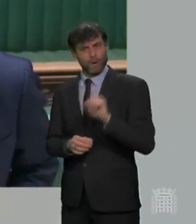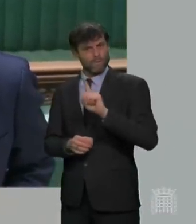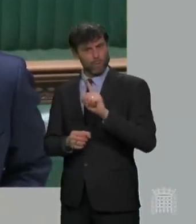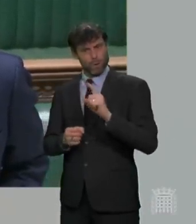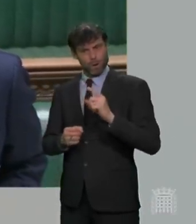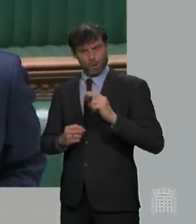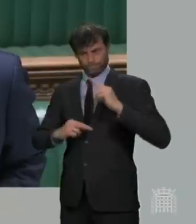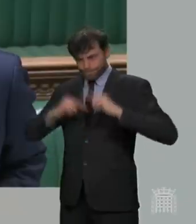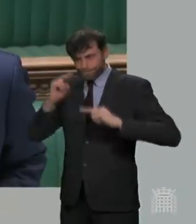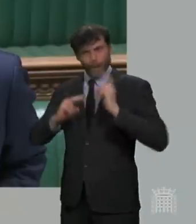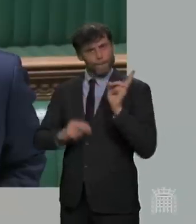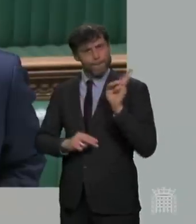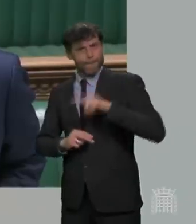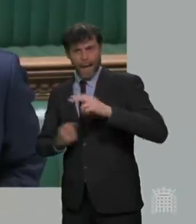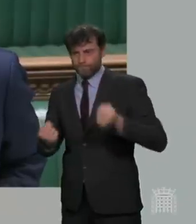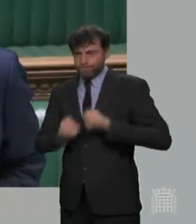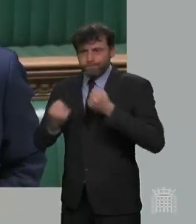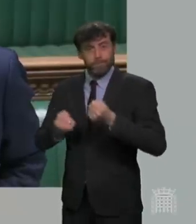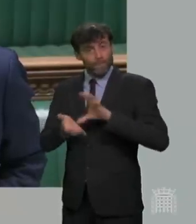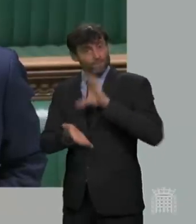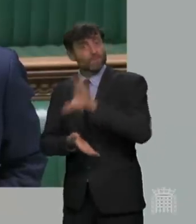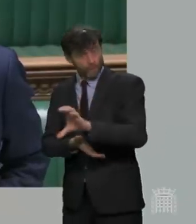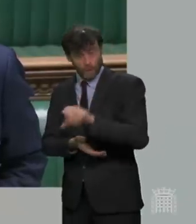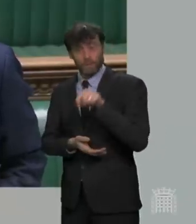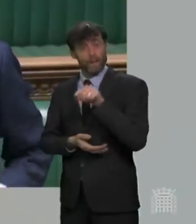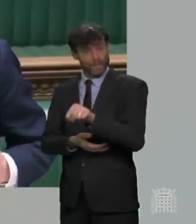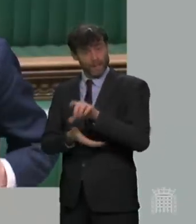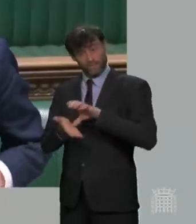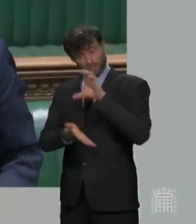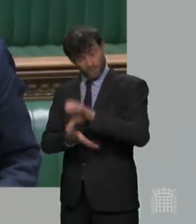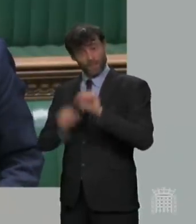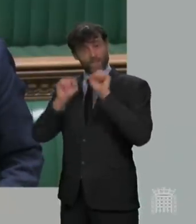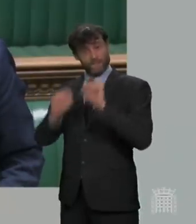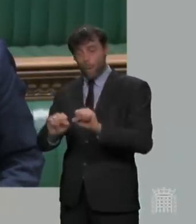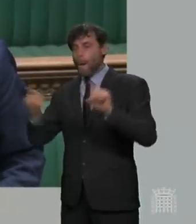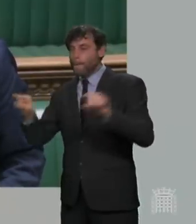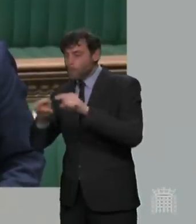to thousands of theatres, orchestras, choirs, music venues and others will be used for the